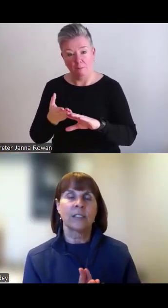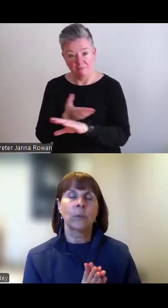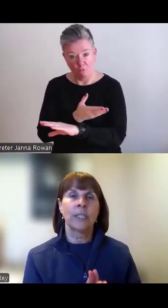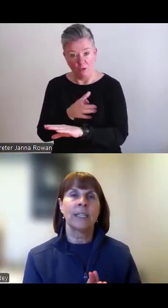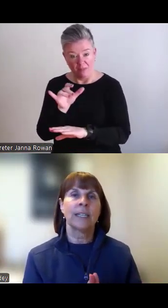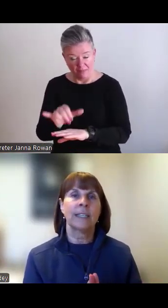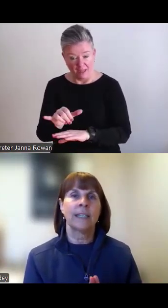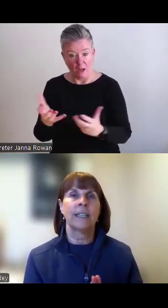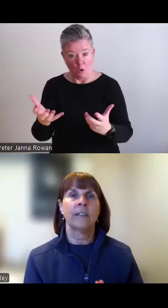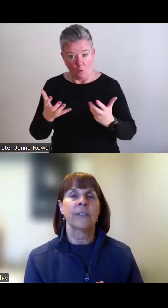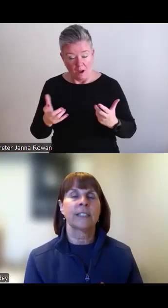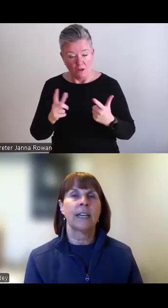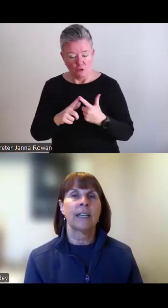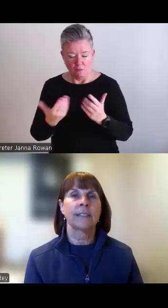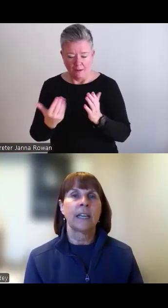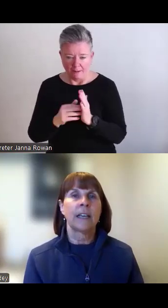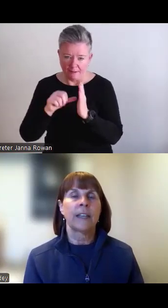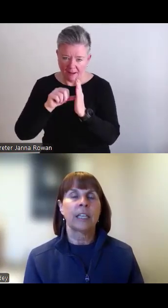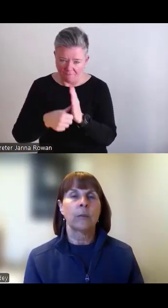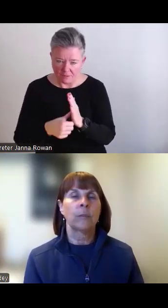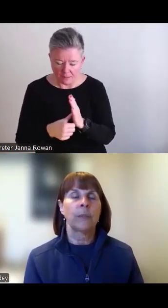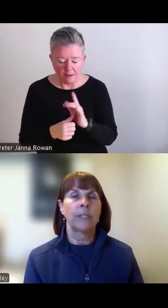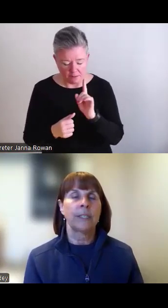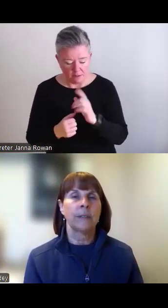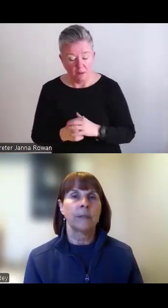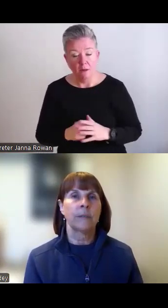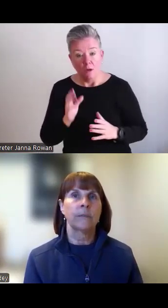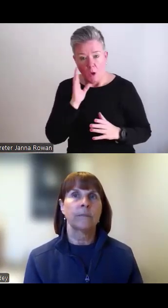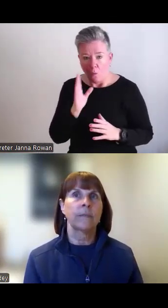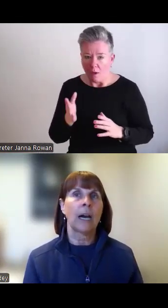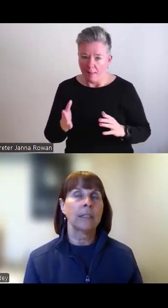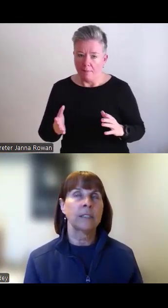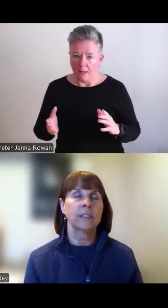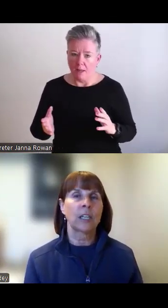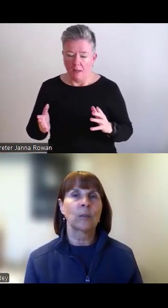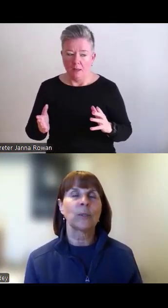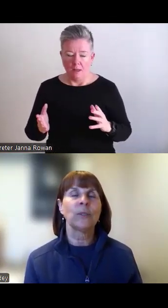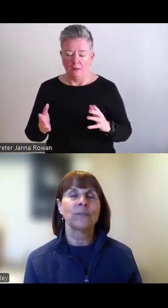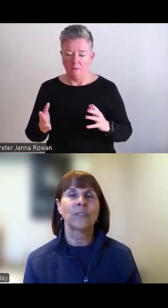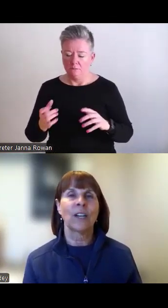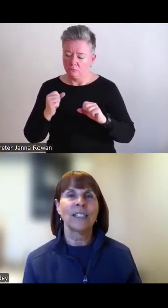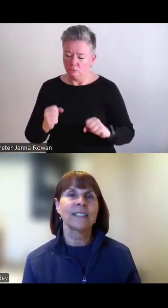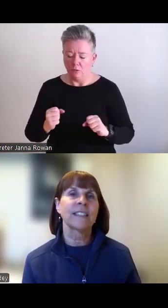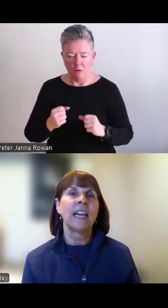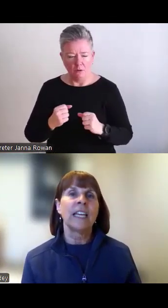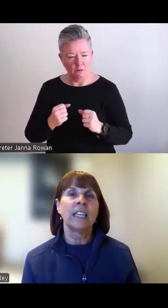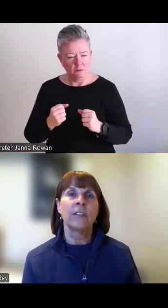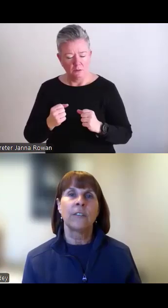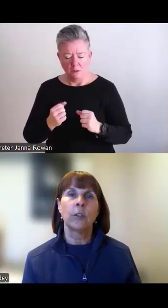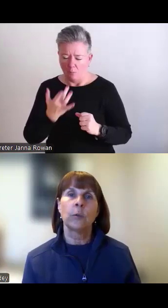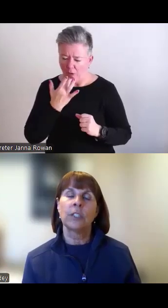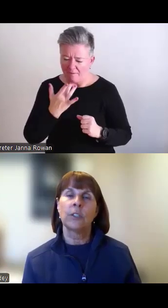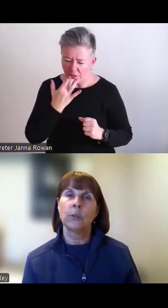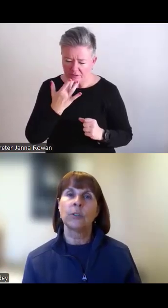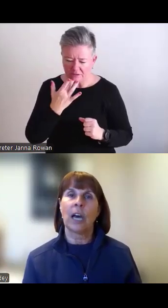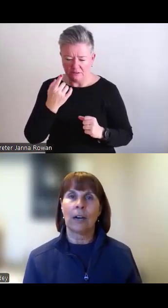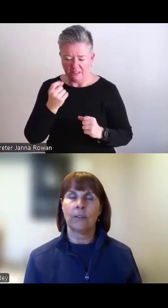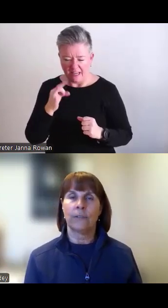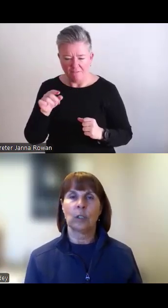I just want to again emphasize that it would be highly desirable for us if you would use our